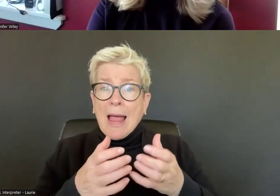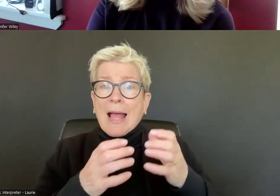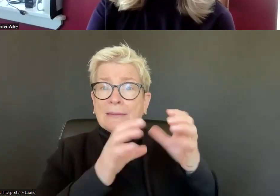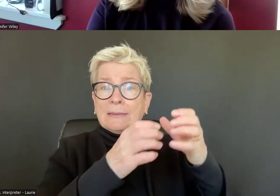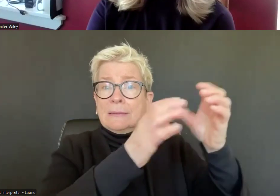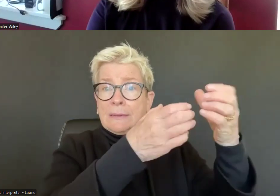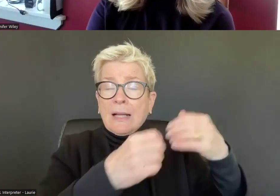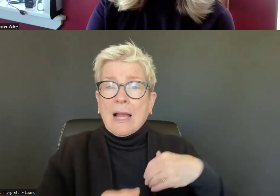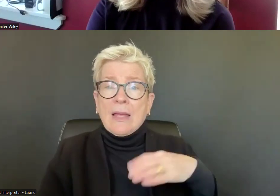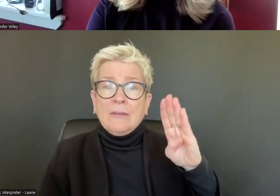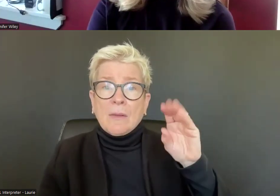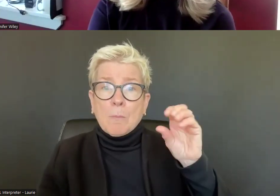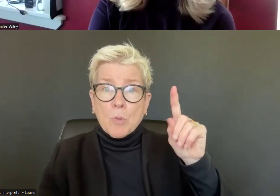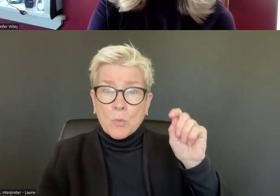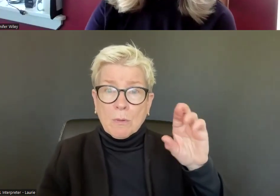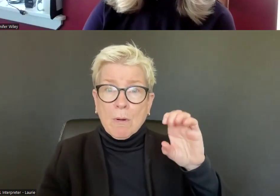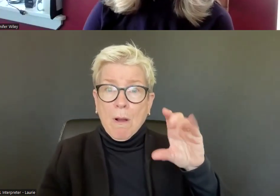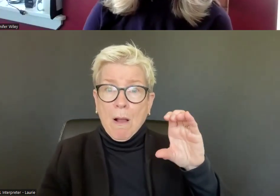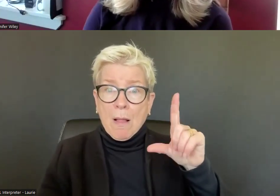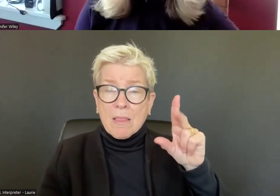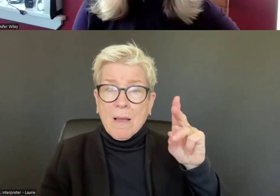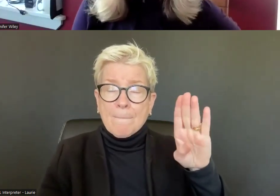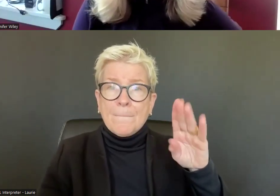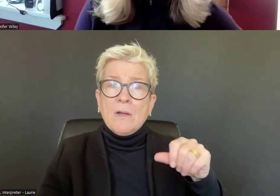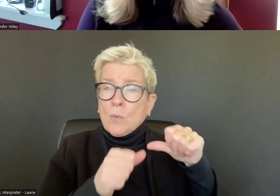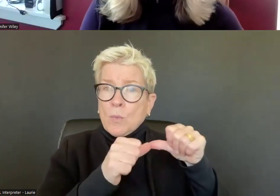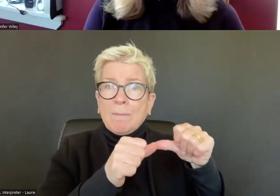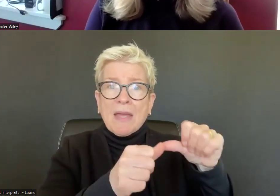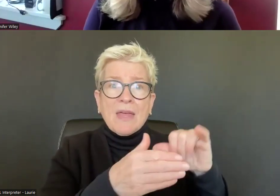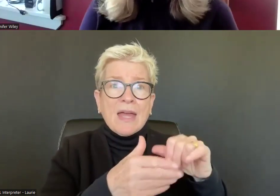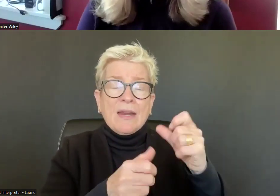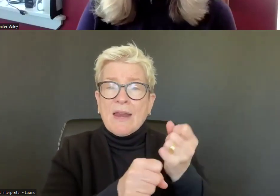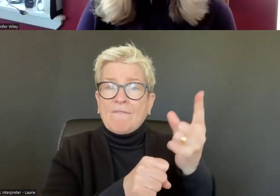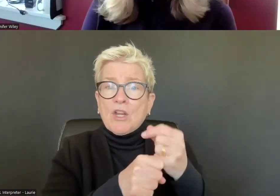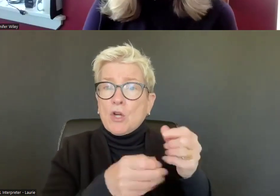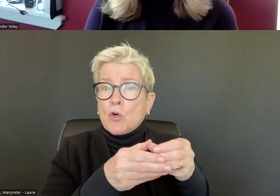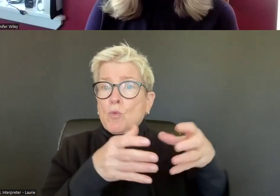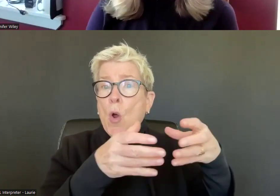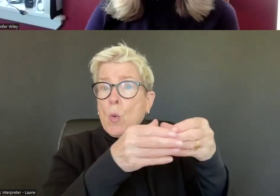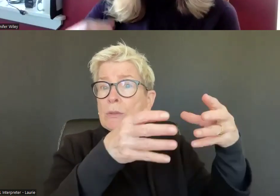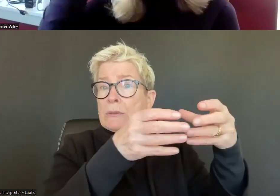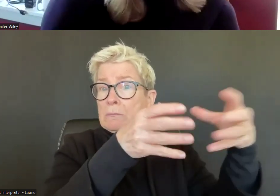so we maintain that and it's been growing each year. It seems to be deeper are getting